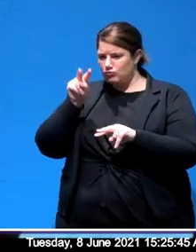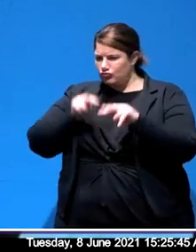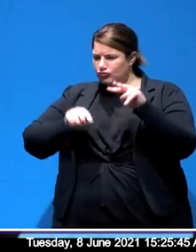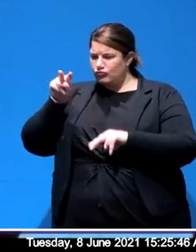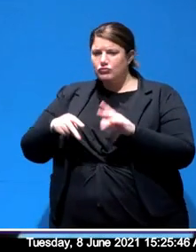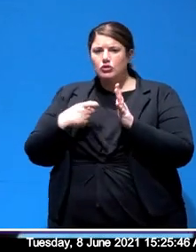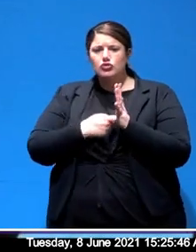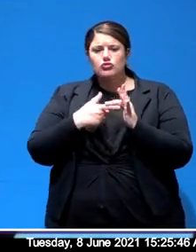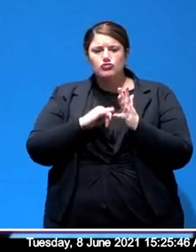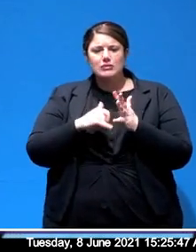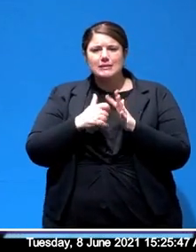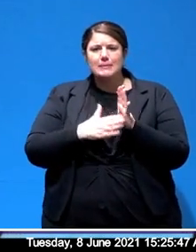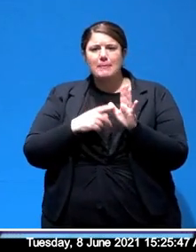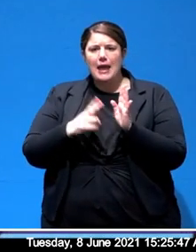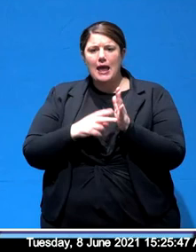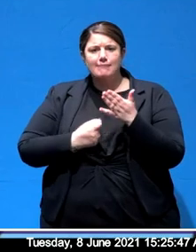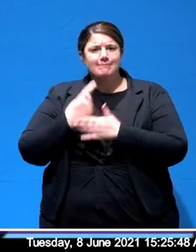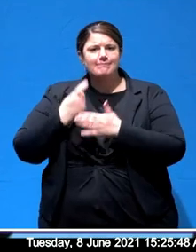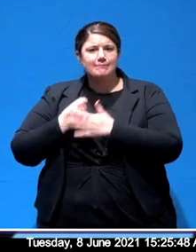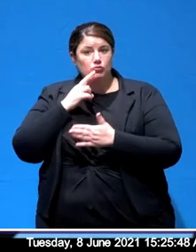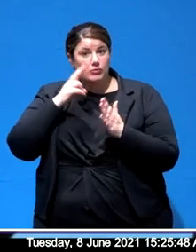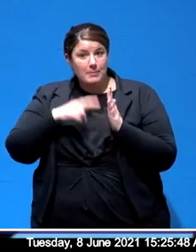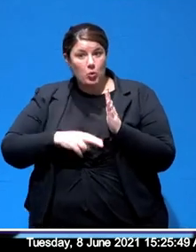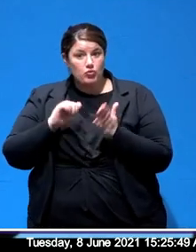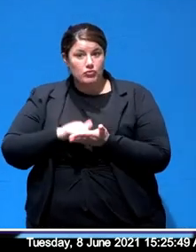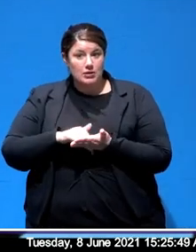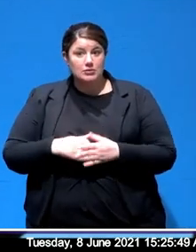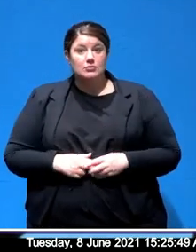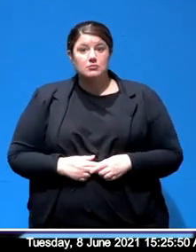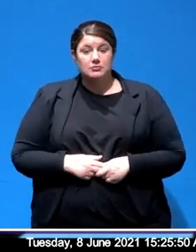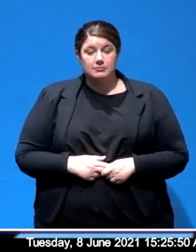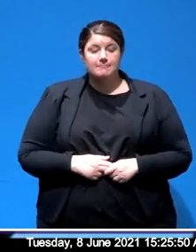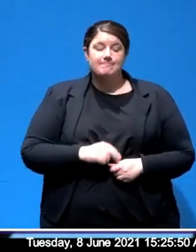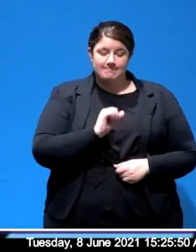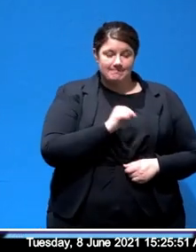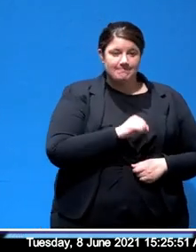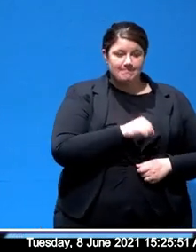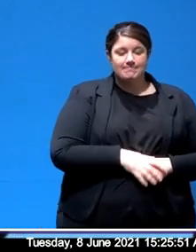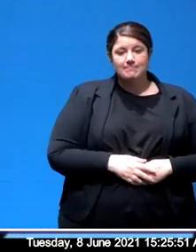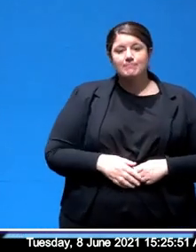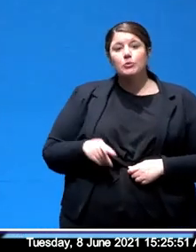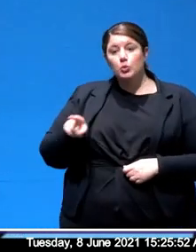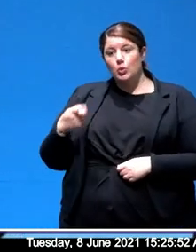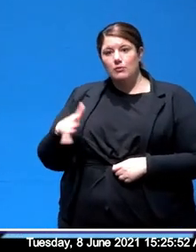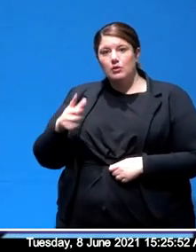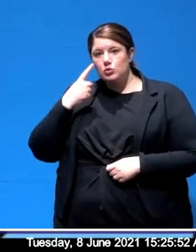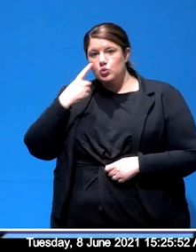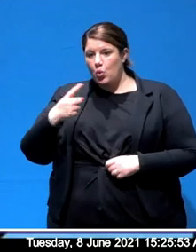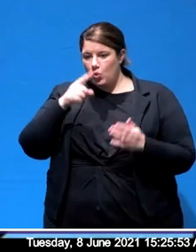coming through from all levels; is that right? That's correct, yes. You saw some RiskMan reports come through about some bruising, some